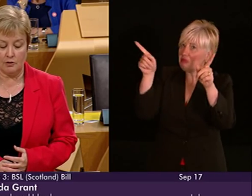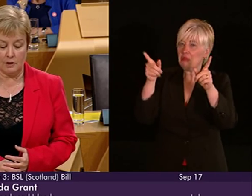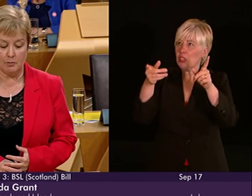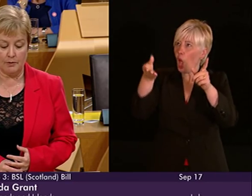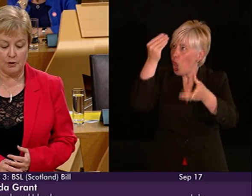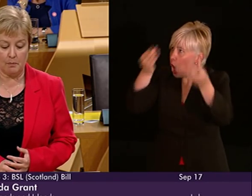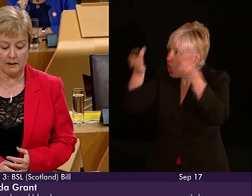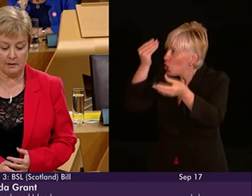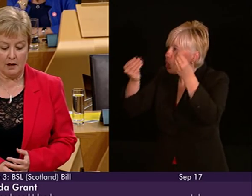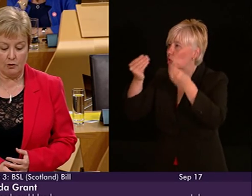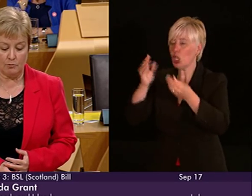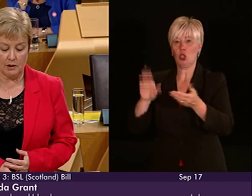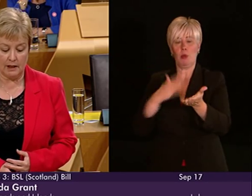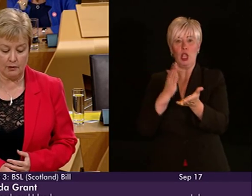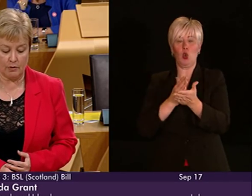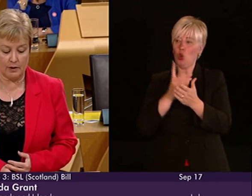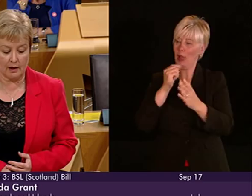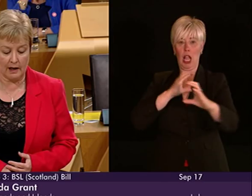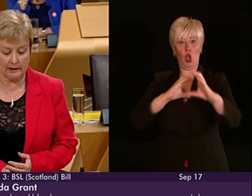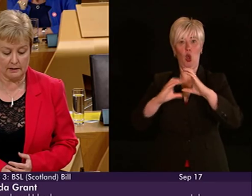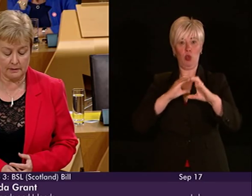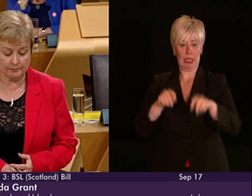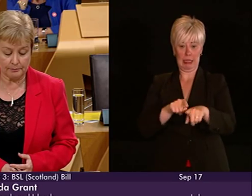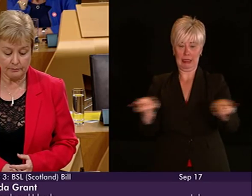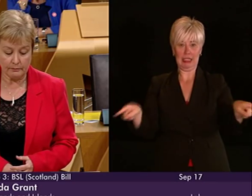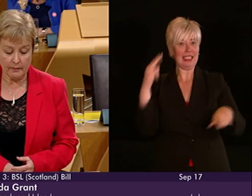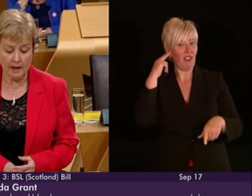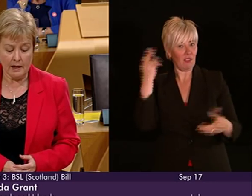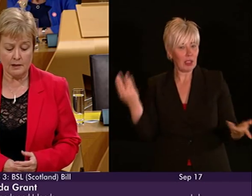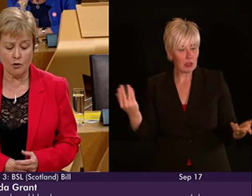skills, to enable them to communicate better with their clients.